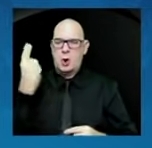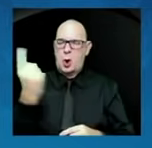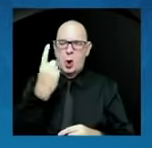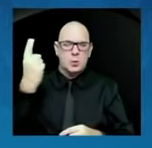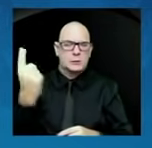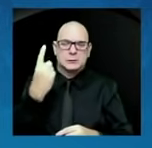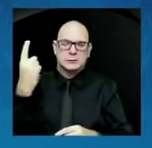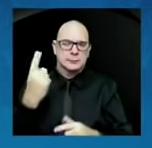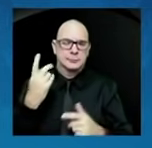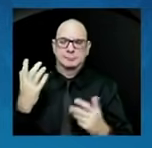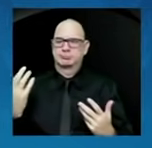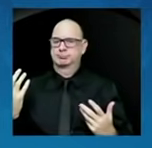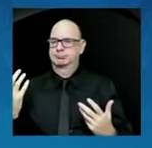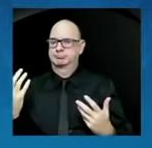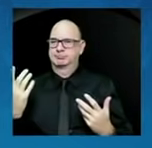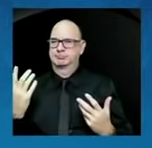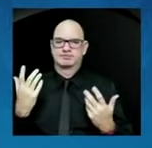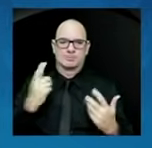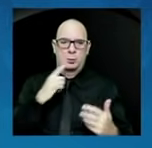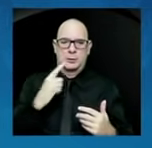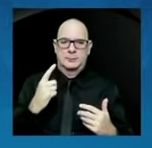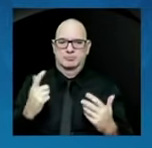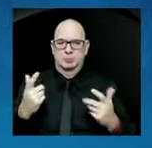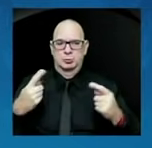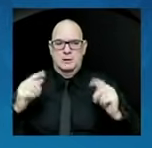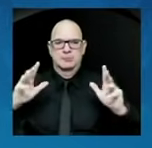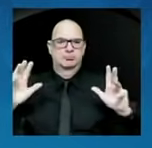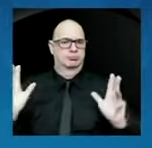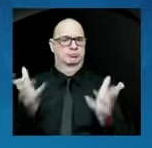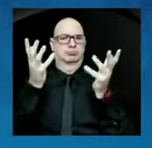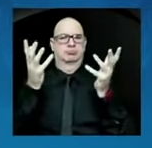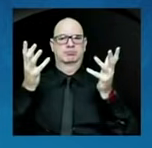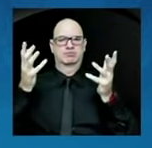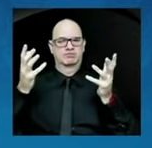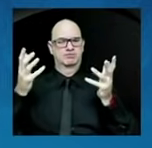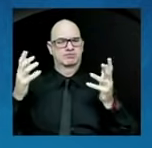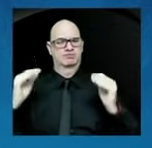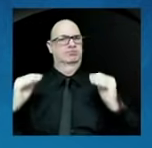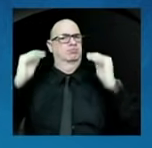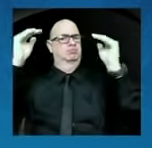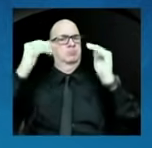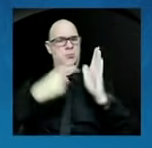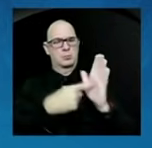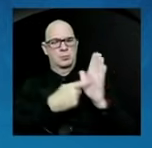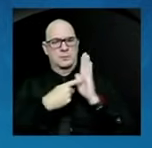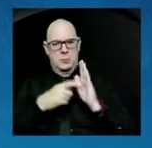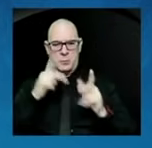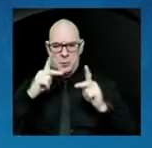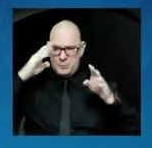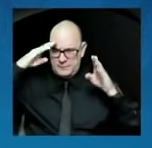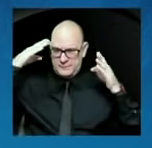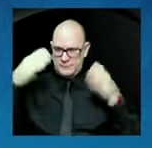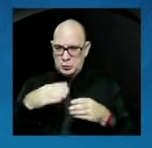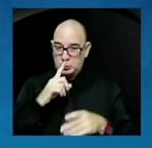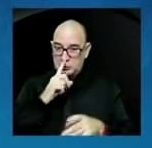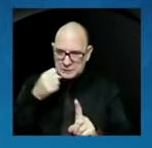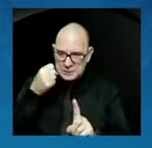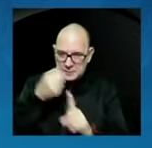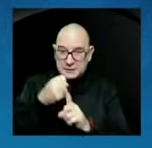MARYLAND, FIGHTING FOR WHAT IS RIGHT, THEN DICT ALWAYS IN A WAY THAT IS ABOUT ELEVATING A